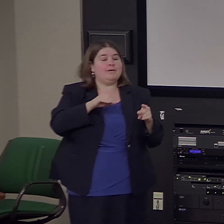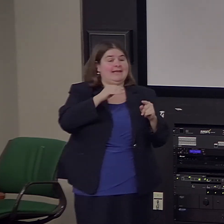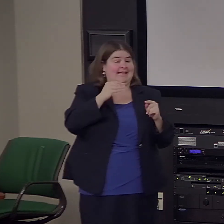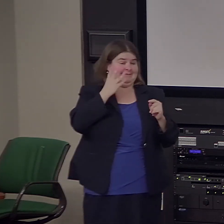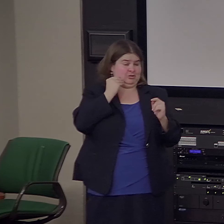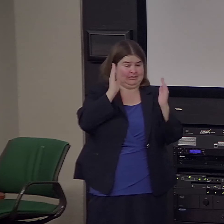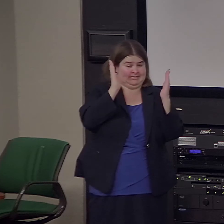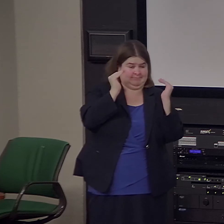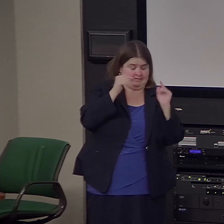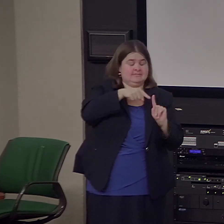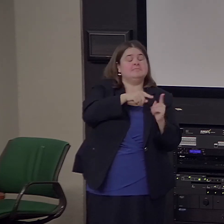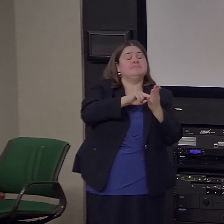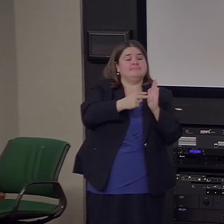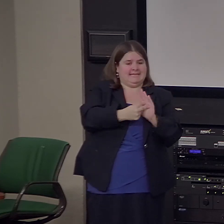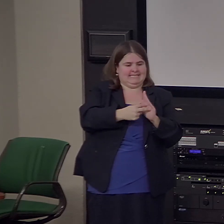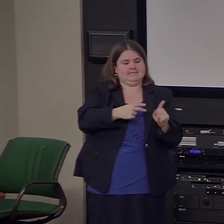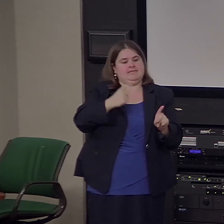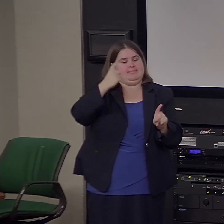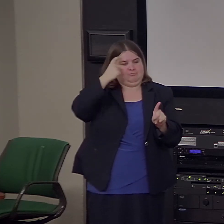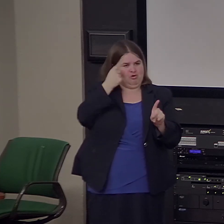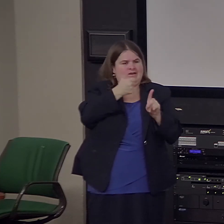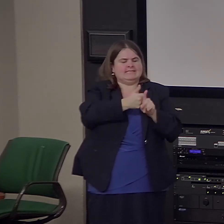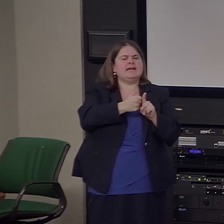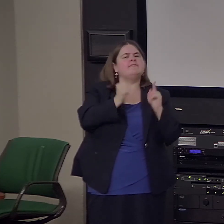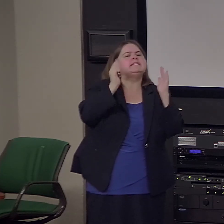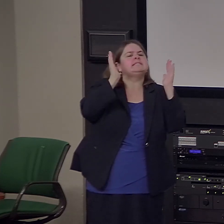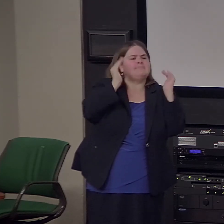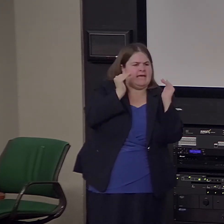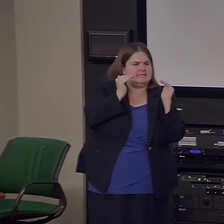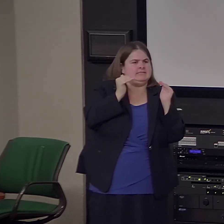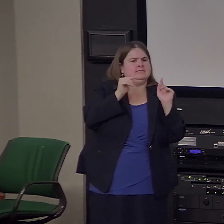that the brain is expecting a certain type of input.